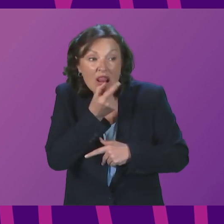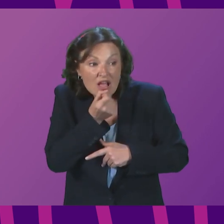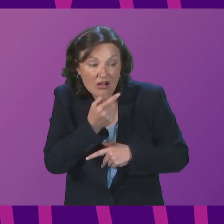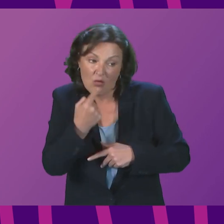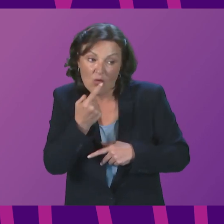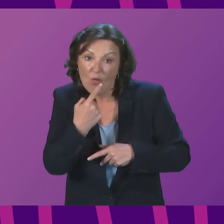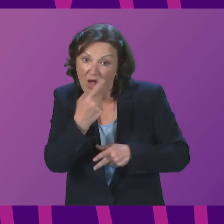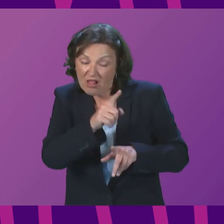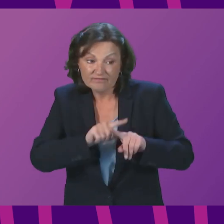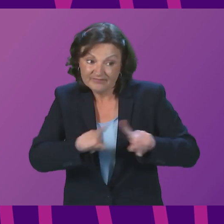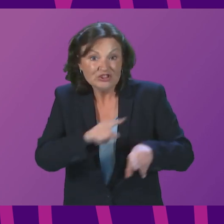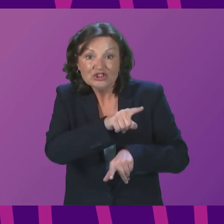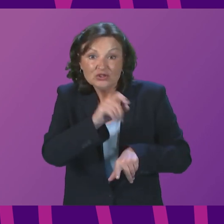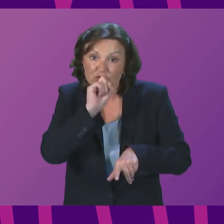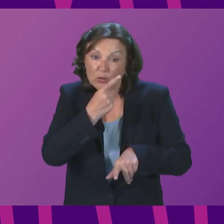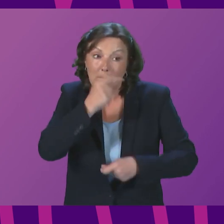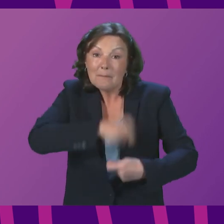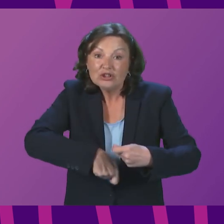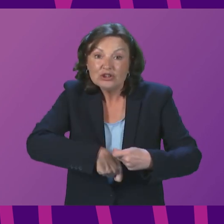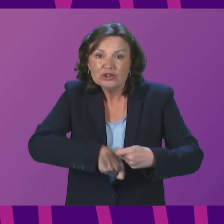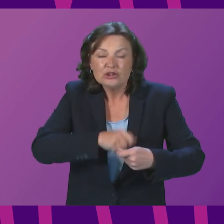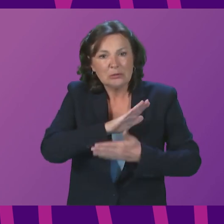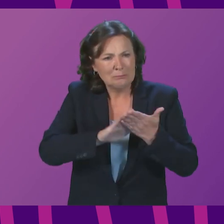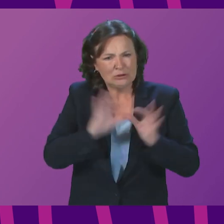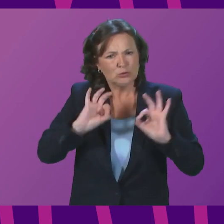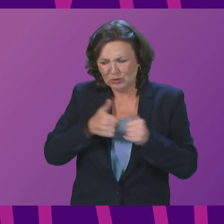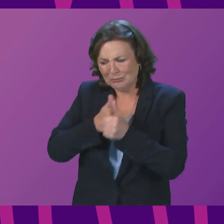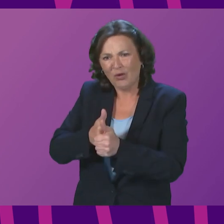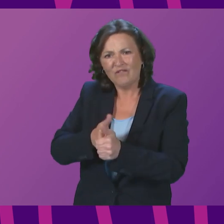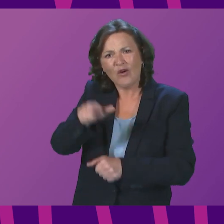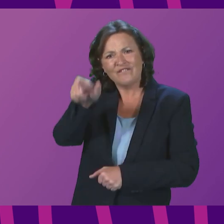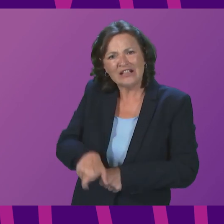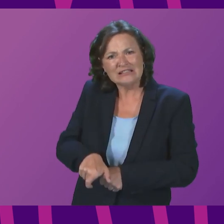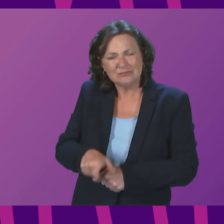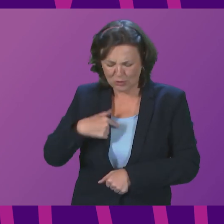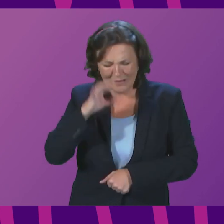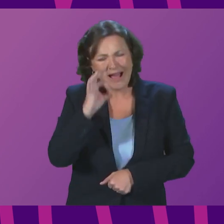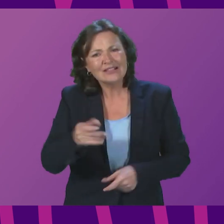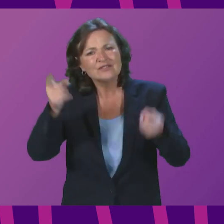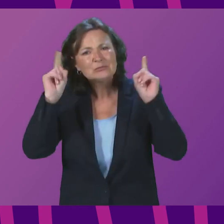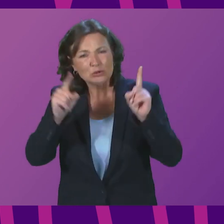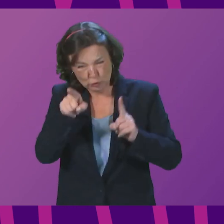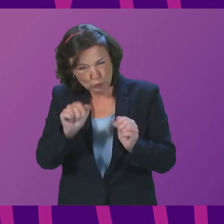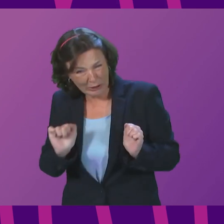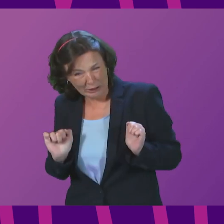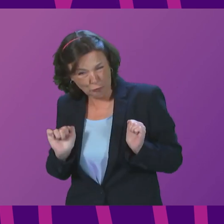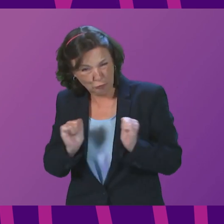First Minister, do you agree with Ian Blackford and your SNP MPs? Do you agree with the words of Angus Robertson?